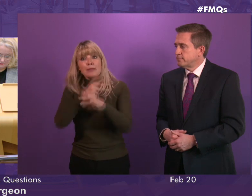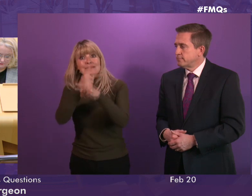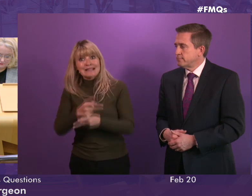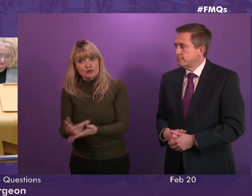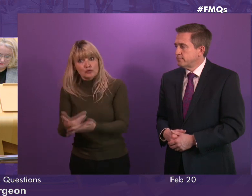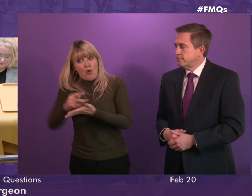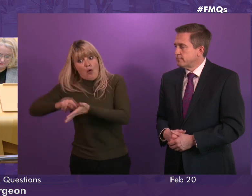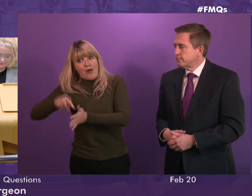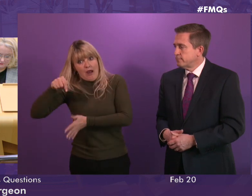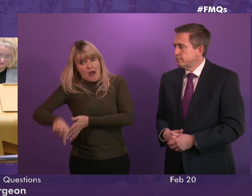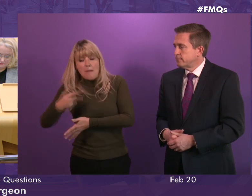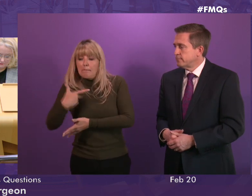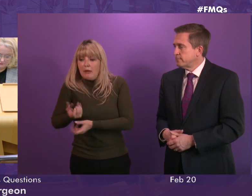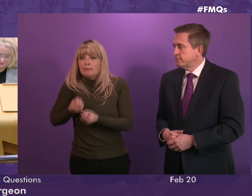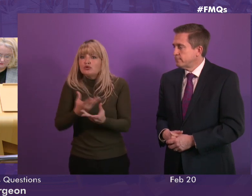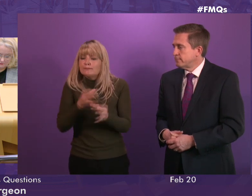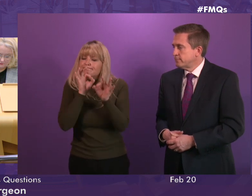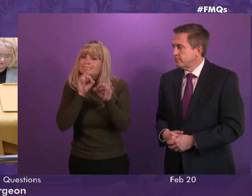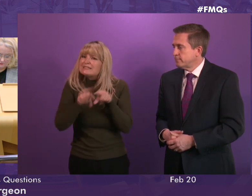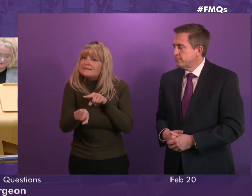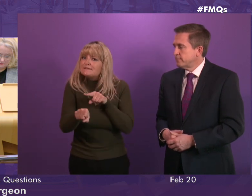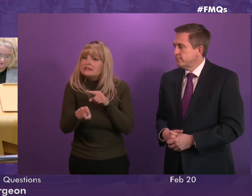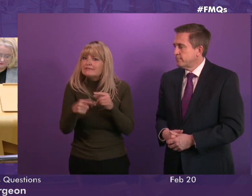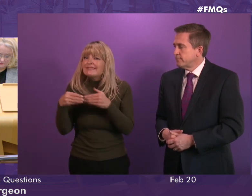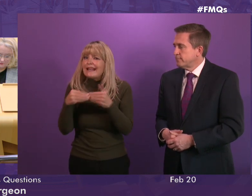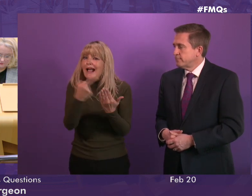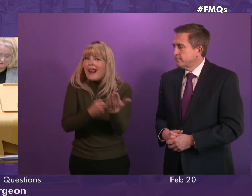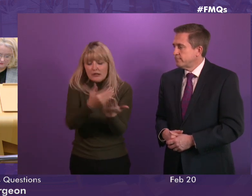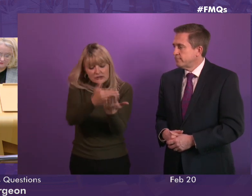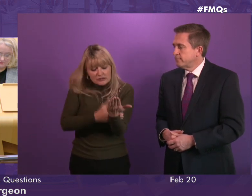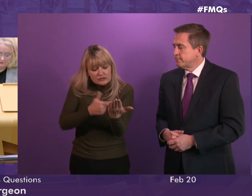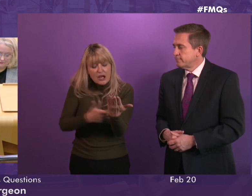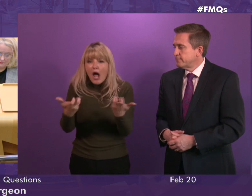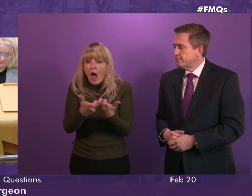produced specific guidance on investigation and initial management of suspected cases,